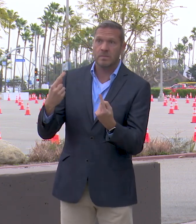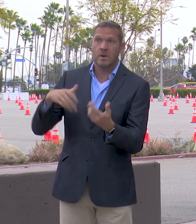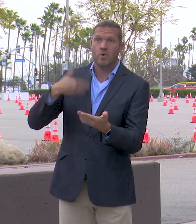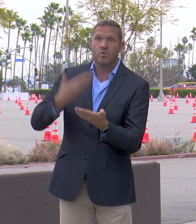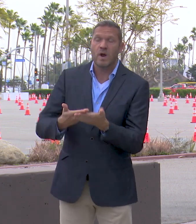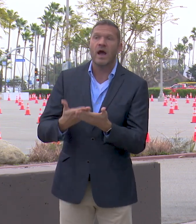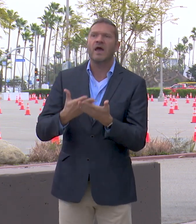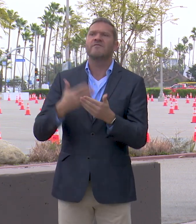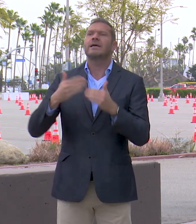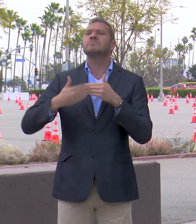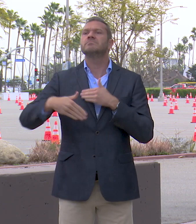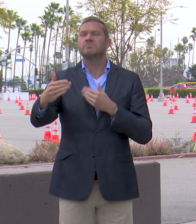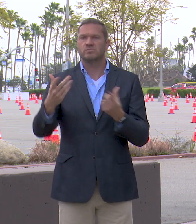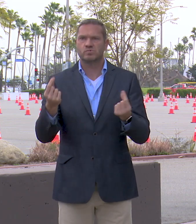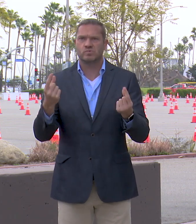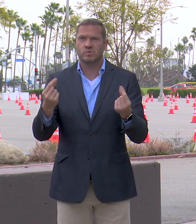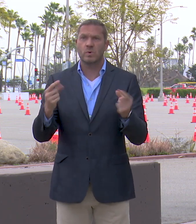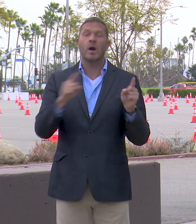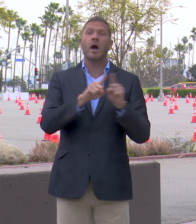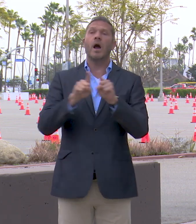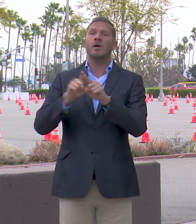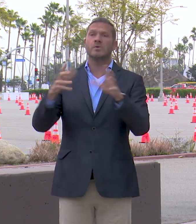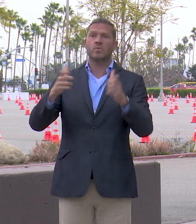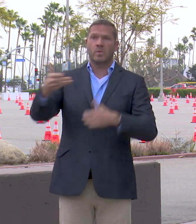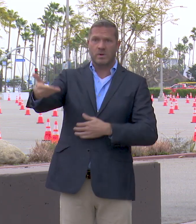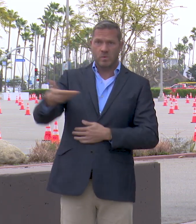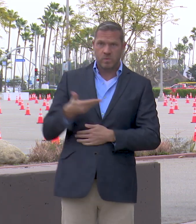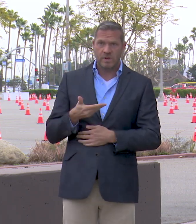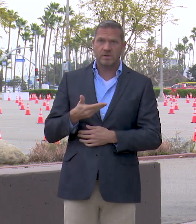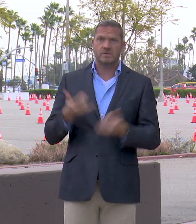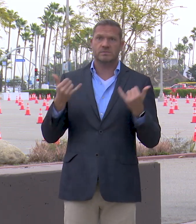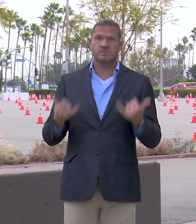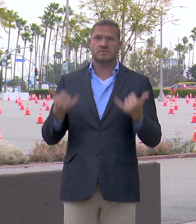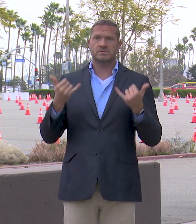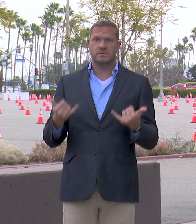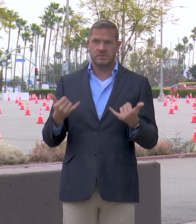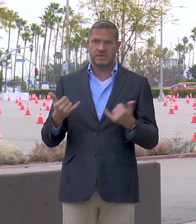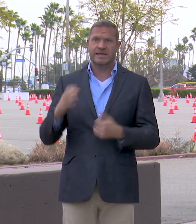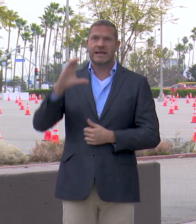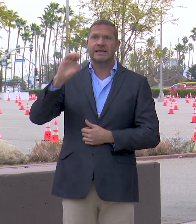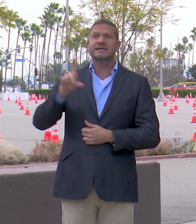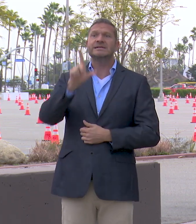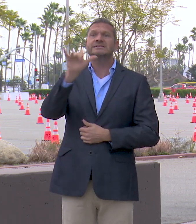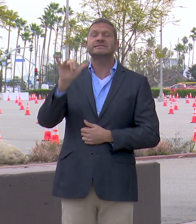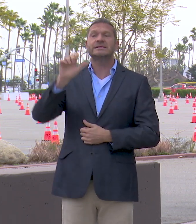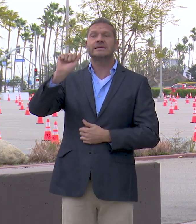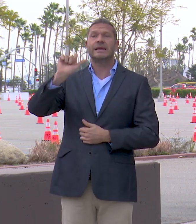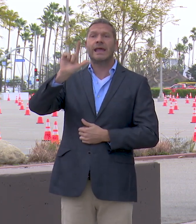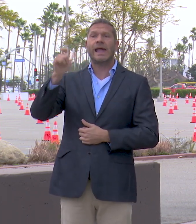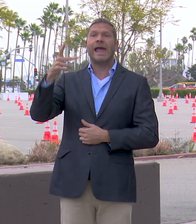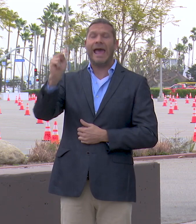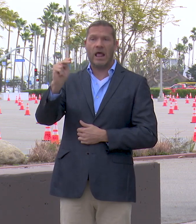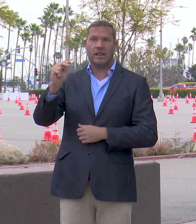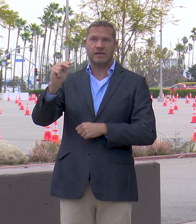I also want to welcome with us today we have Cindy Allen who is the councilwoman who represents